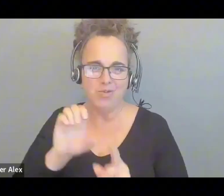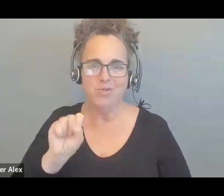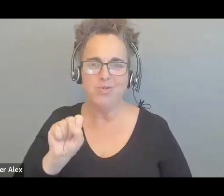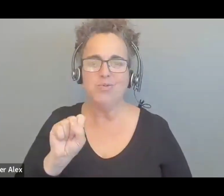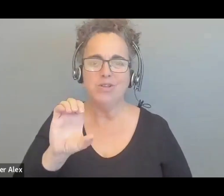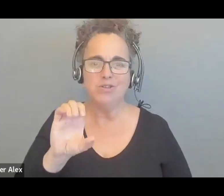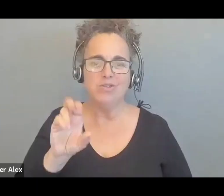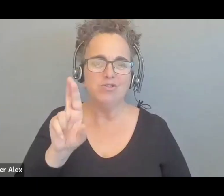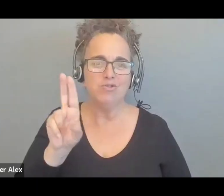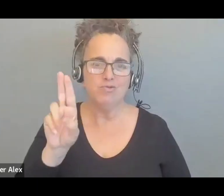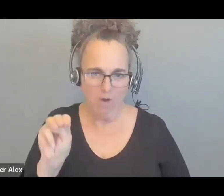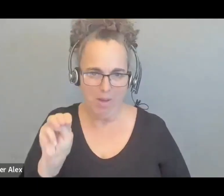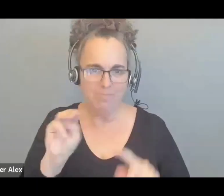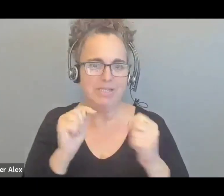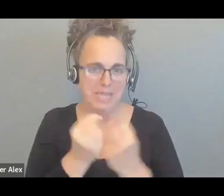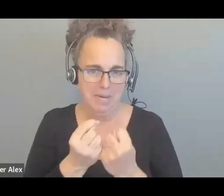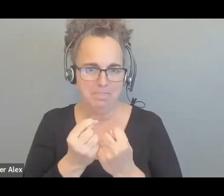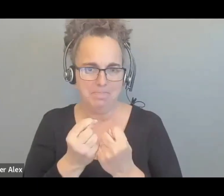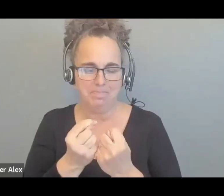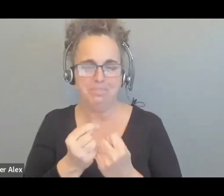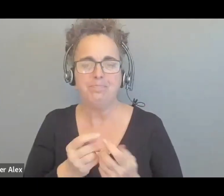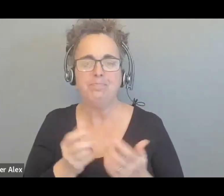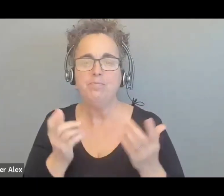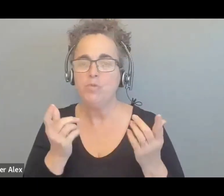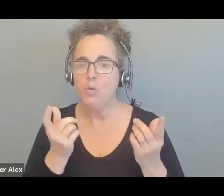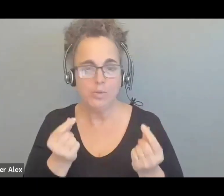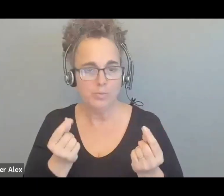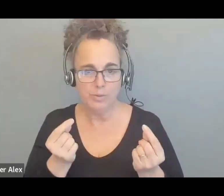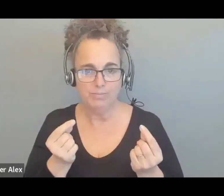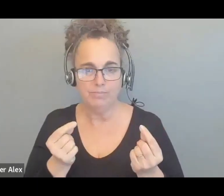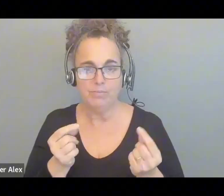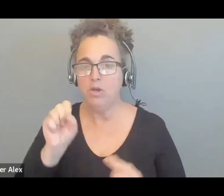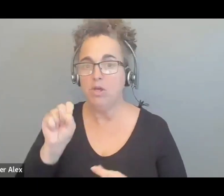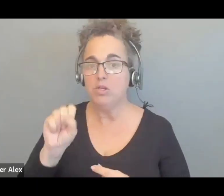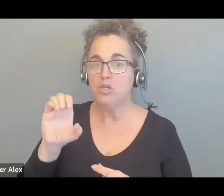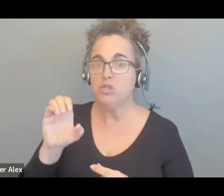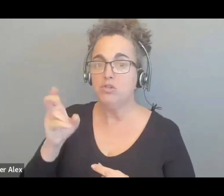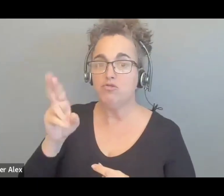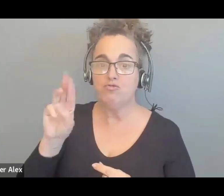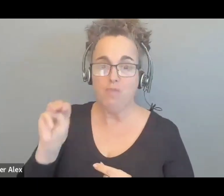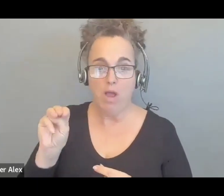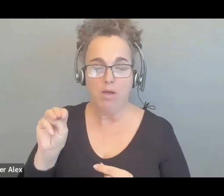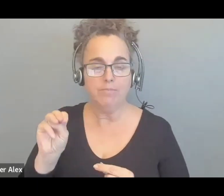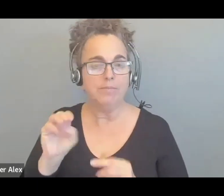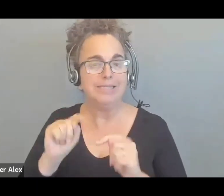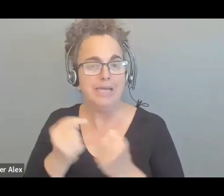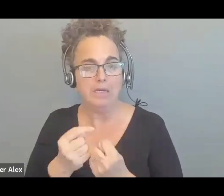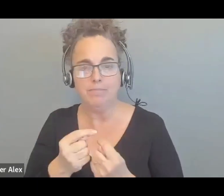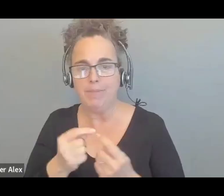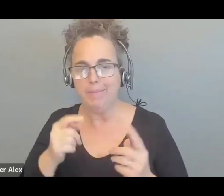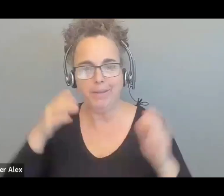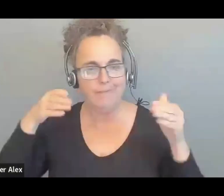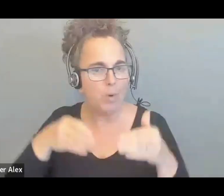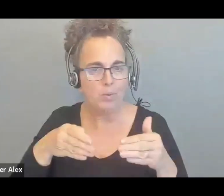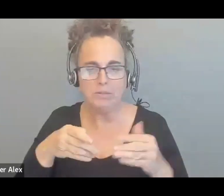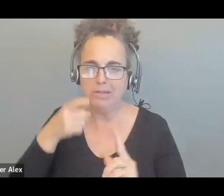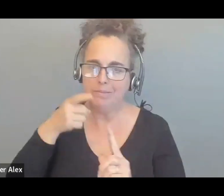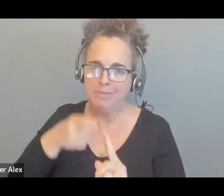What usually happens is a scrum team is designing a new feature or possibly just released a new feature.